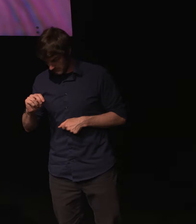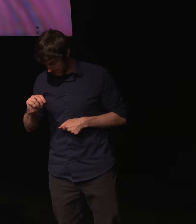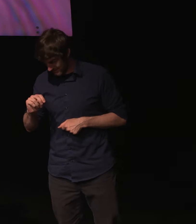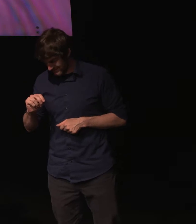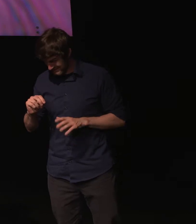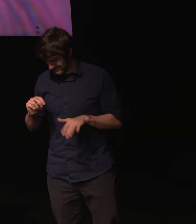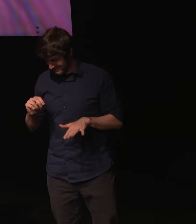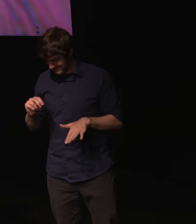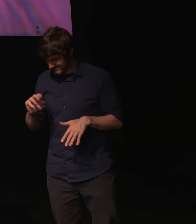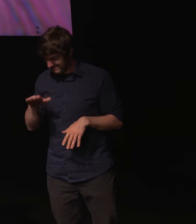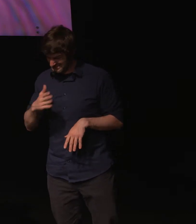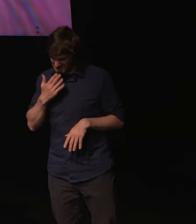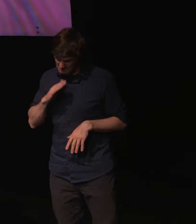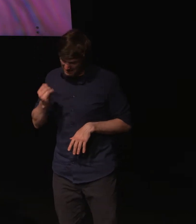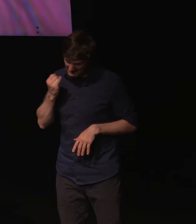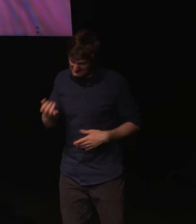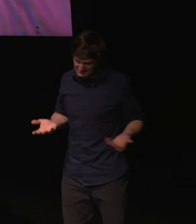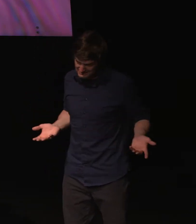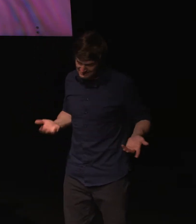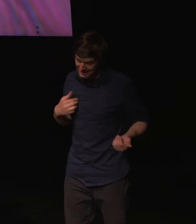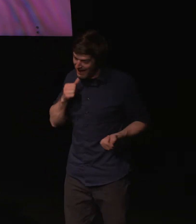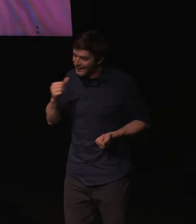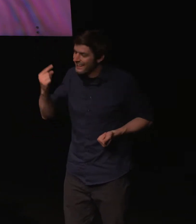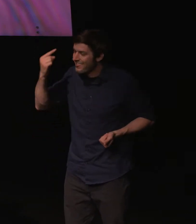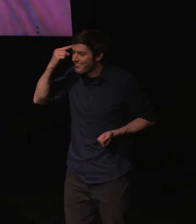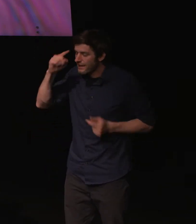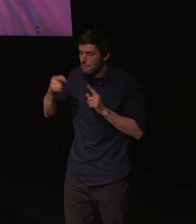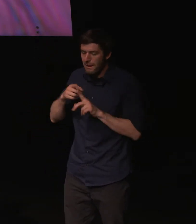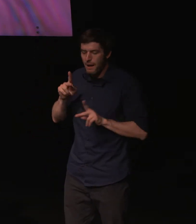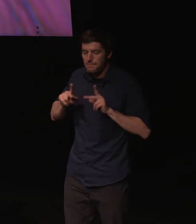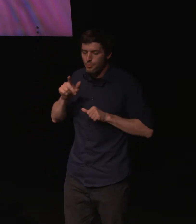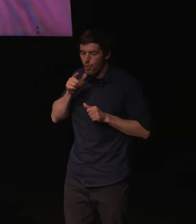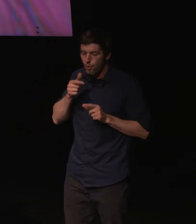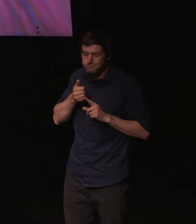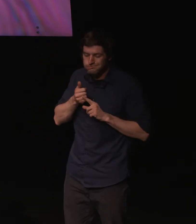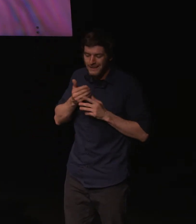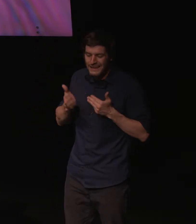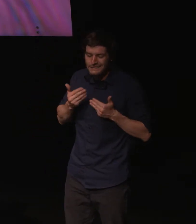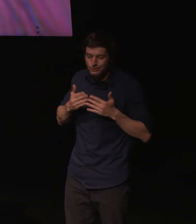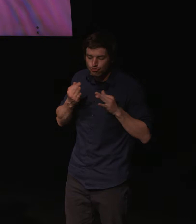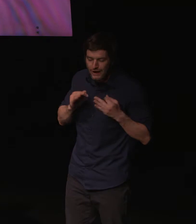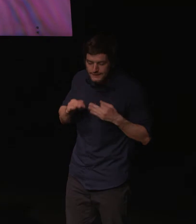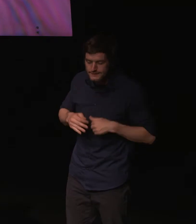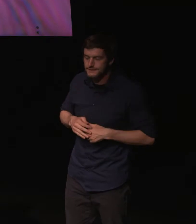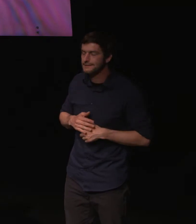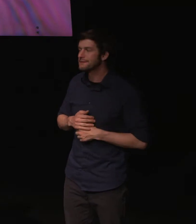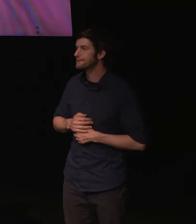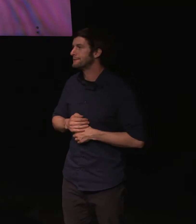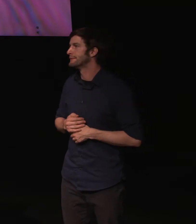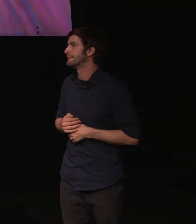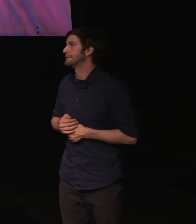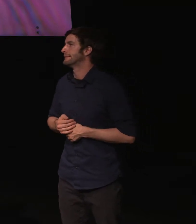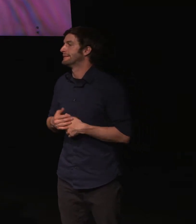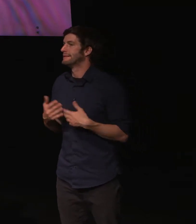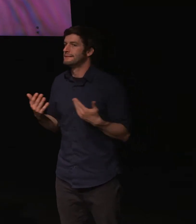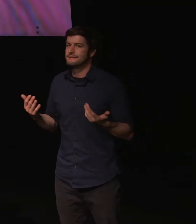I never thought about people who might be distracted, I never thought about people who were, you know, had some sort of memory deficiency